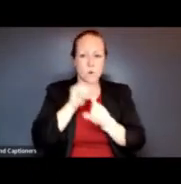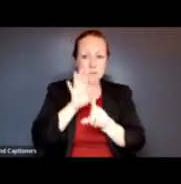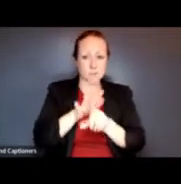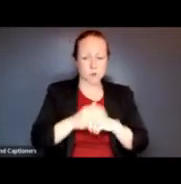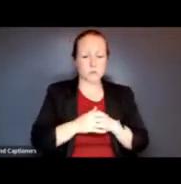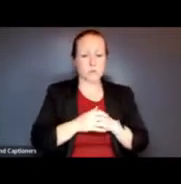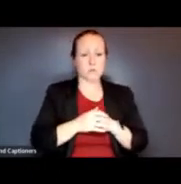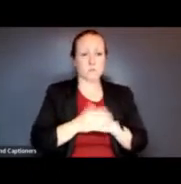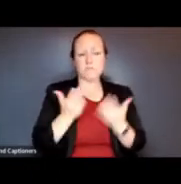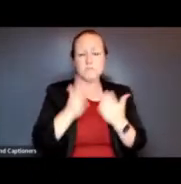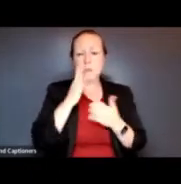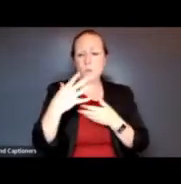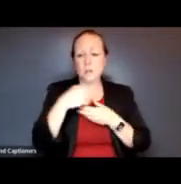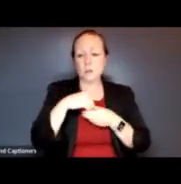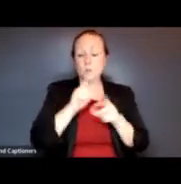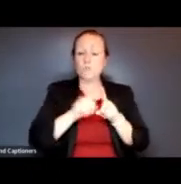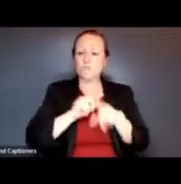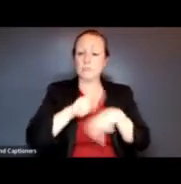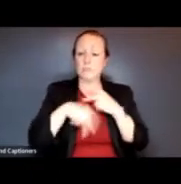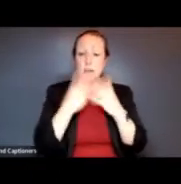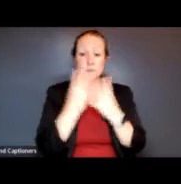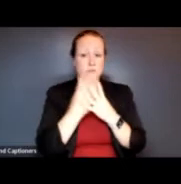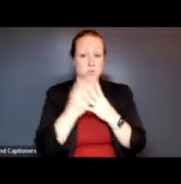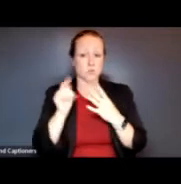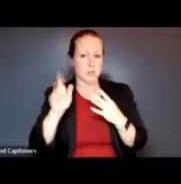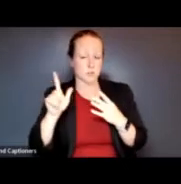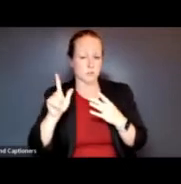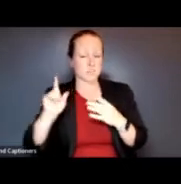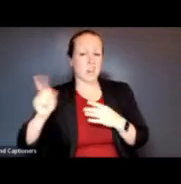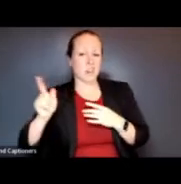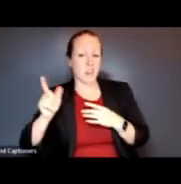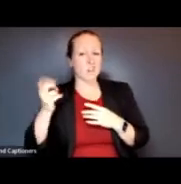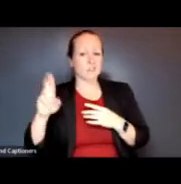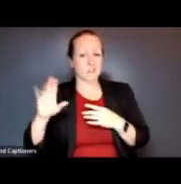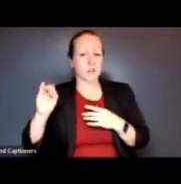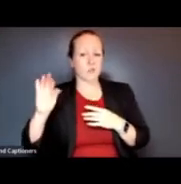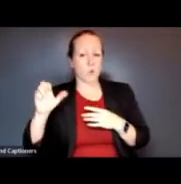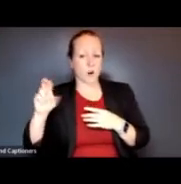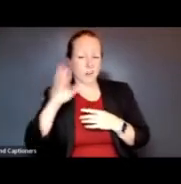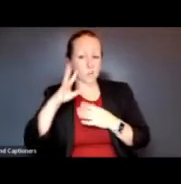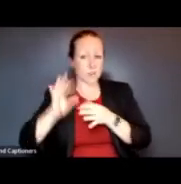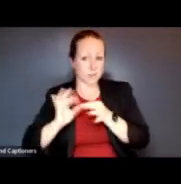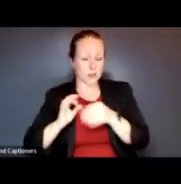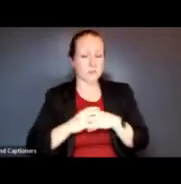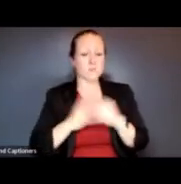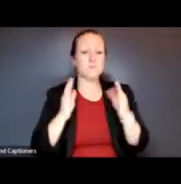different kinds of screening tools that Dr. Corrigan is going to talk about why screening is important, it might begin to